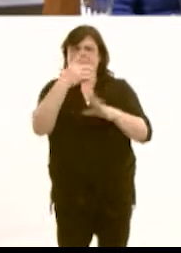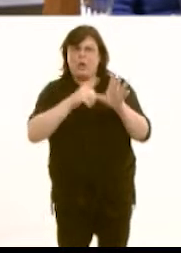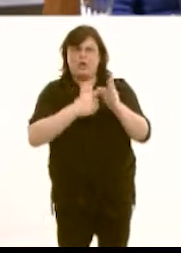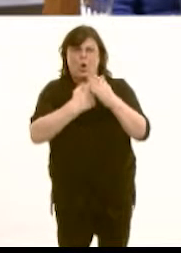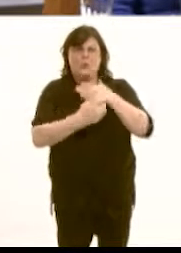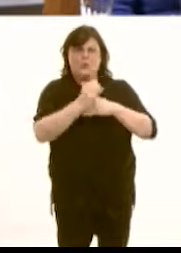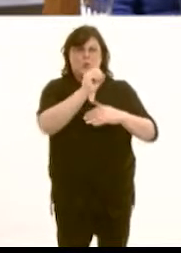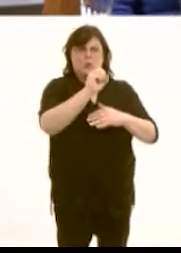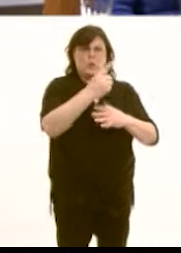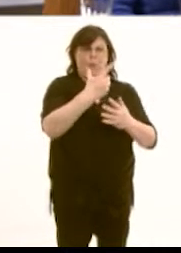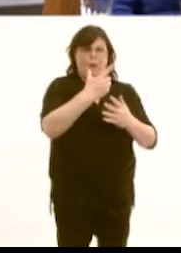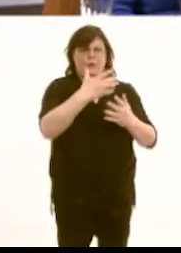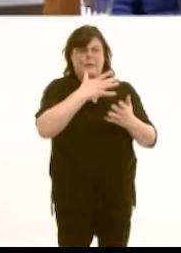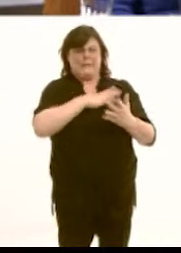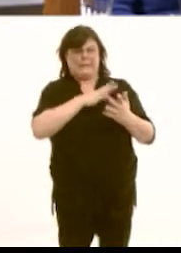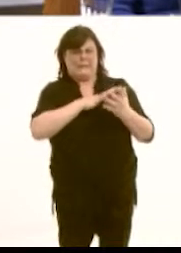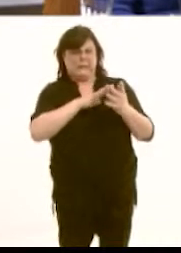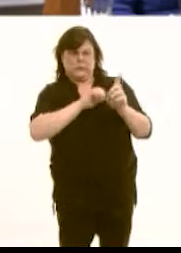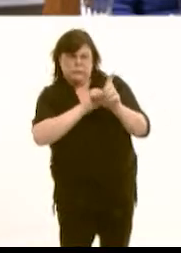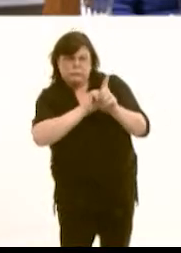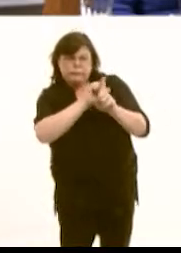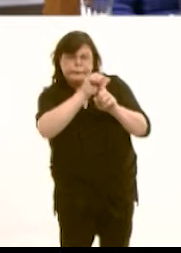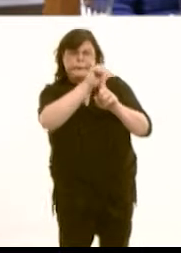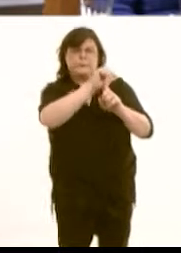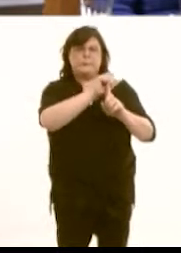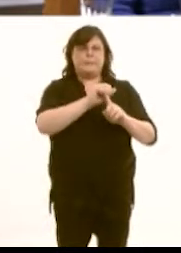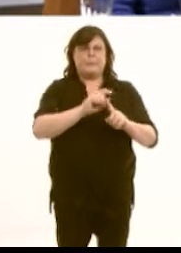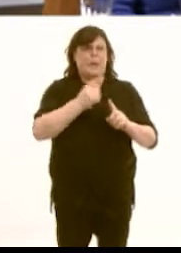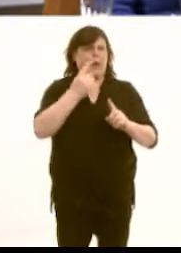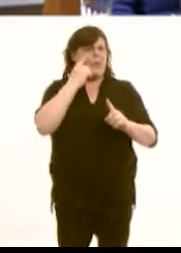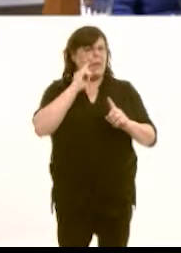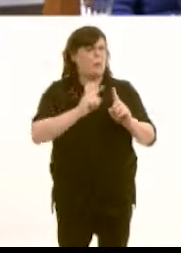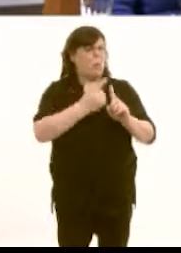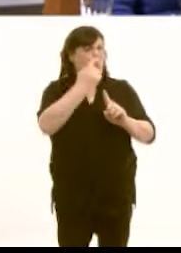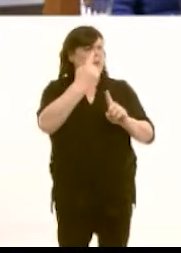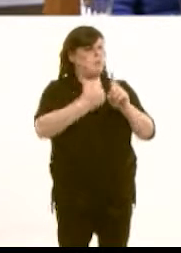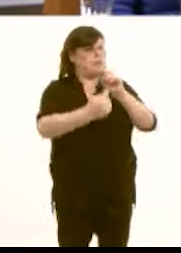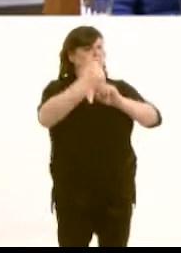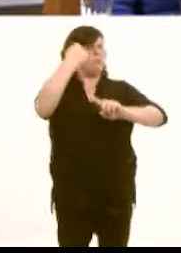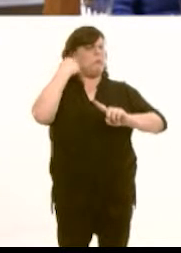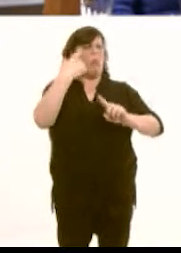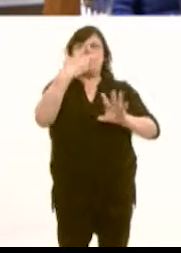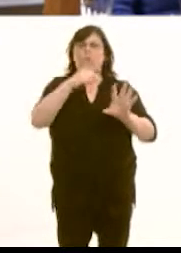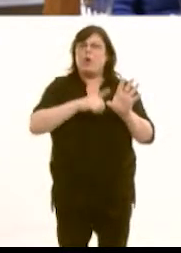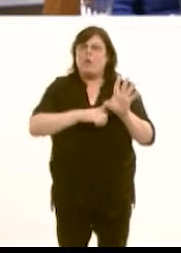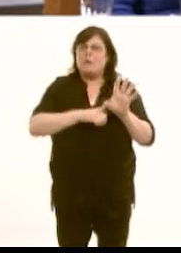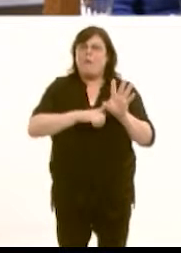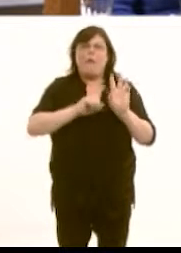one case, I think, mentioned in the report is from the last three years. We have put steps in place that arenít mentioned in the report itself, since 2012, to deal